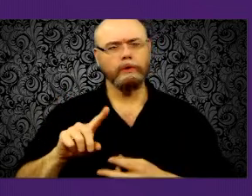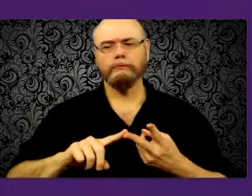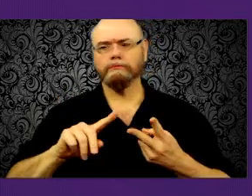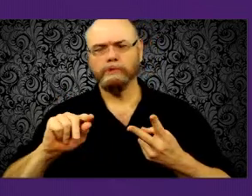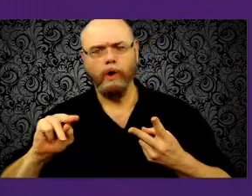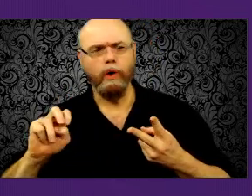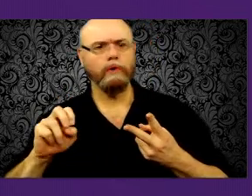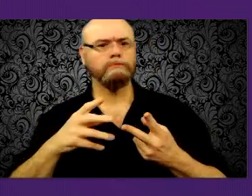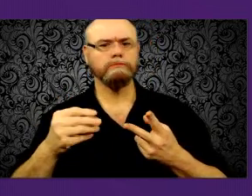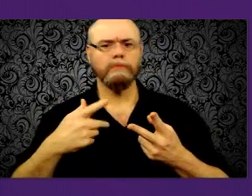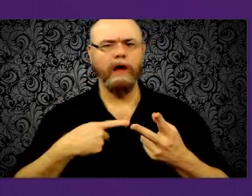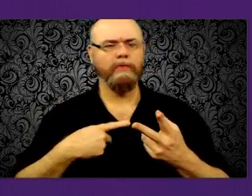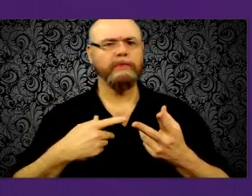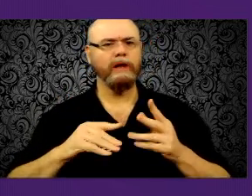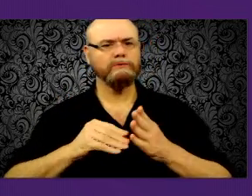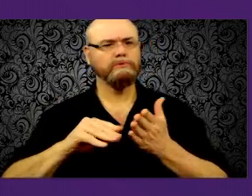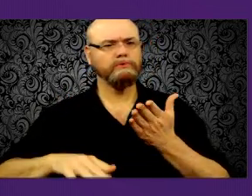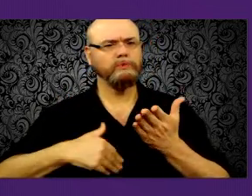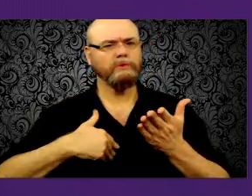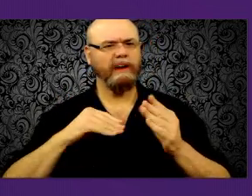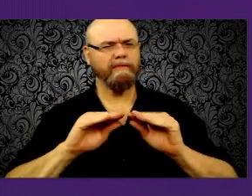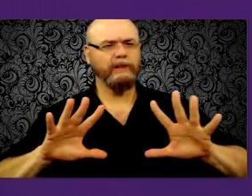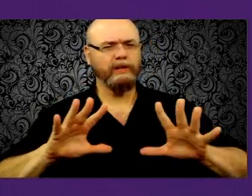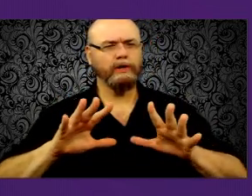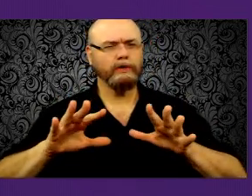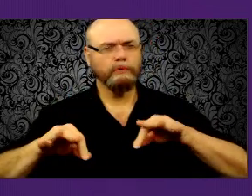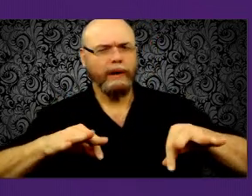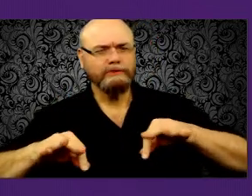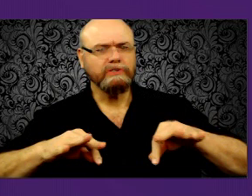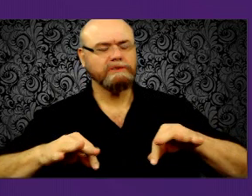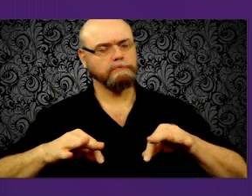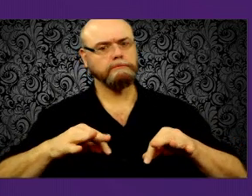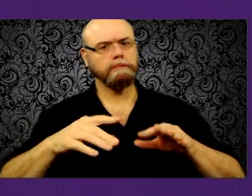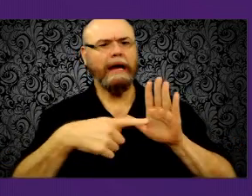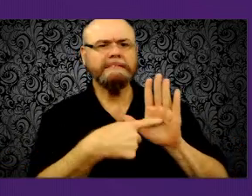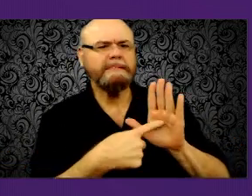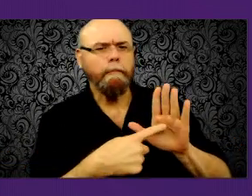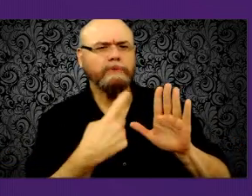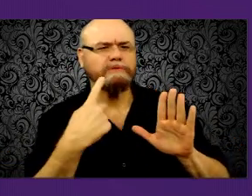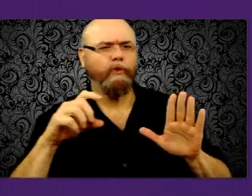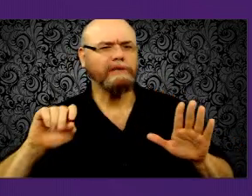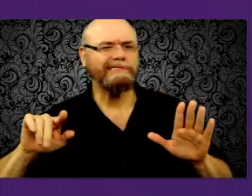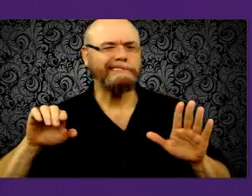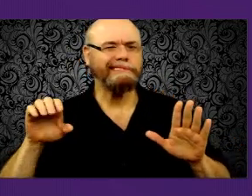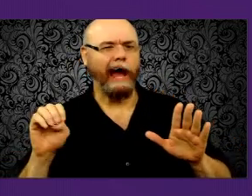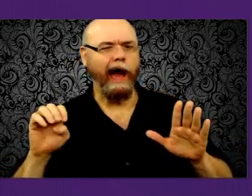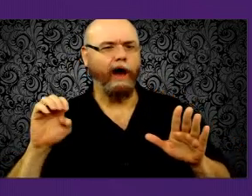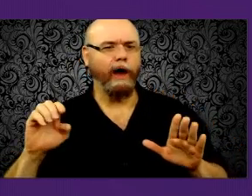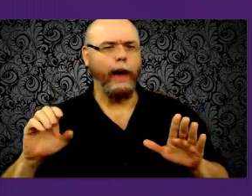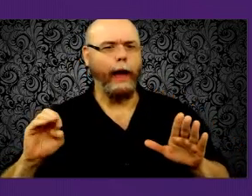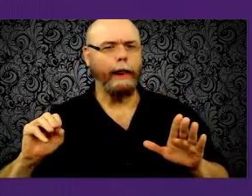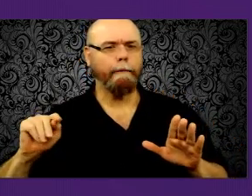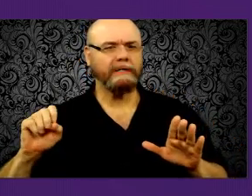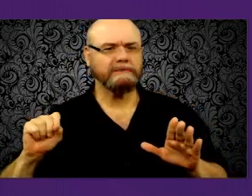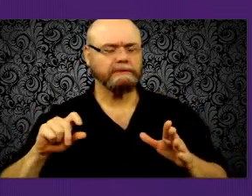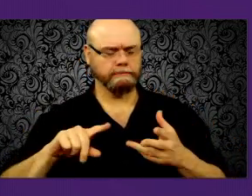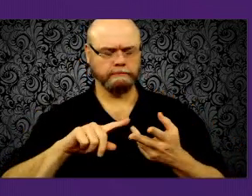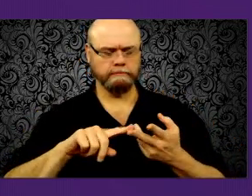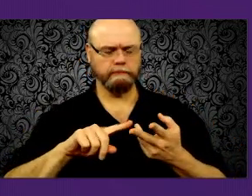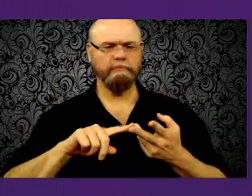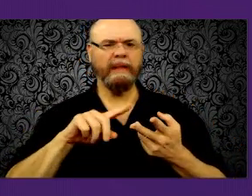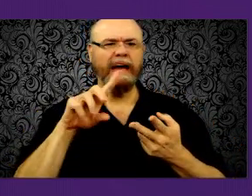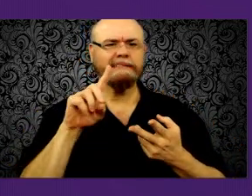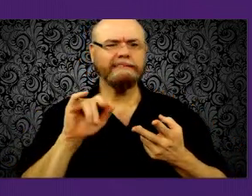to identify examples for style elements. We looked at diction, specifically connotation.